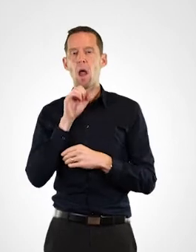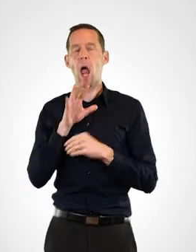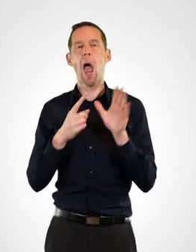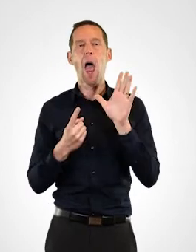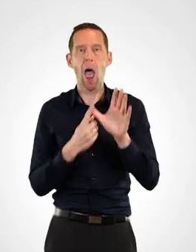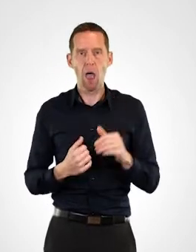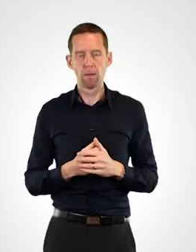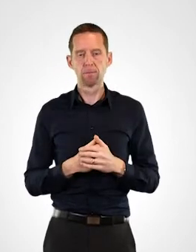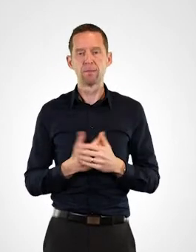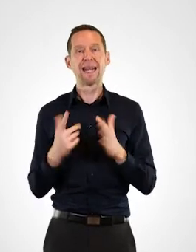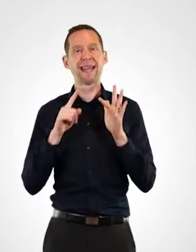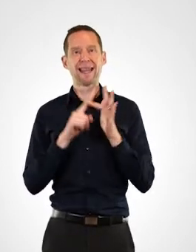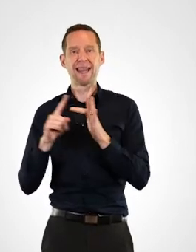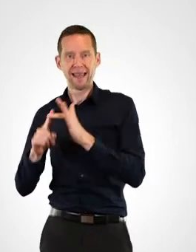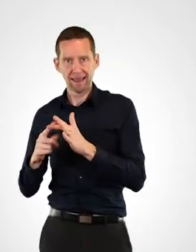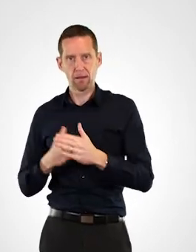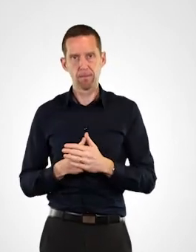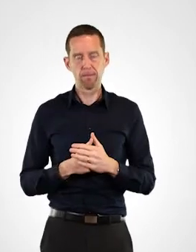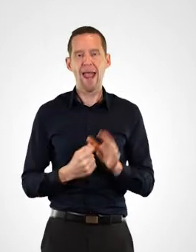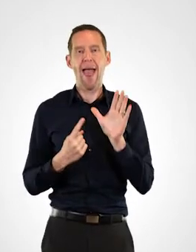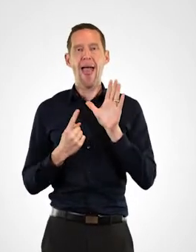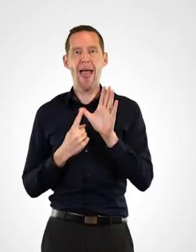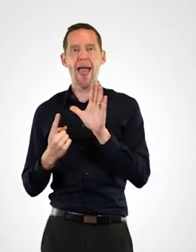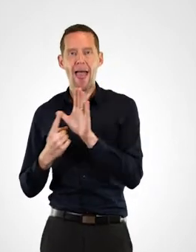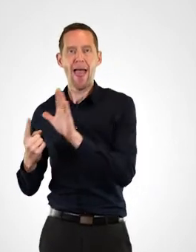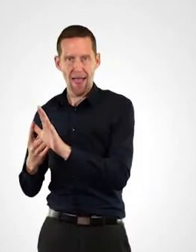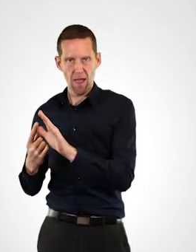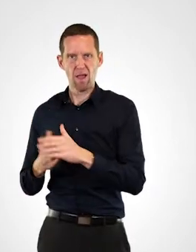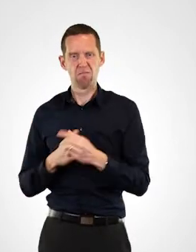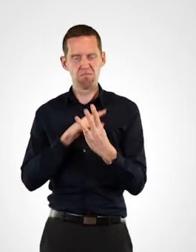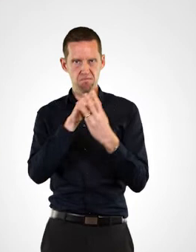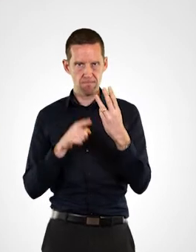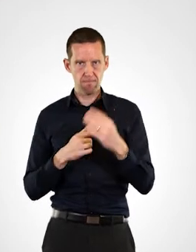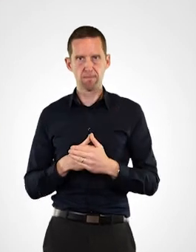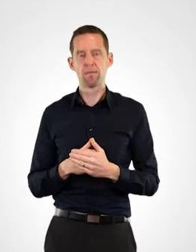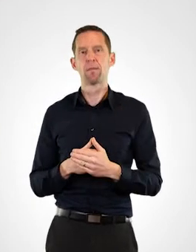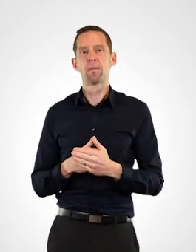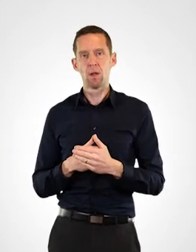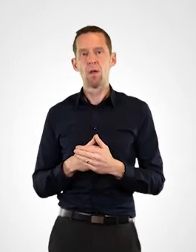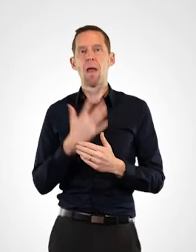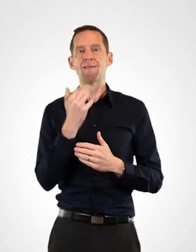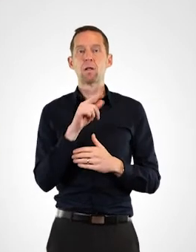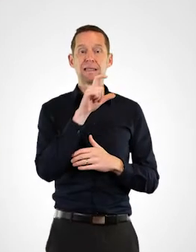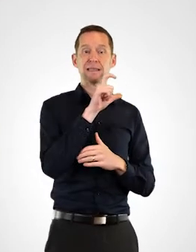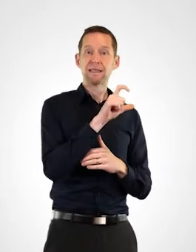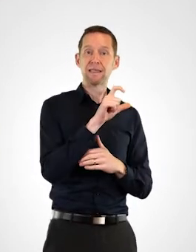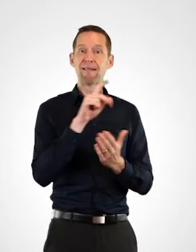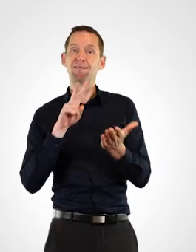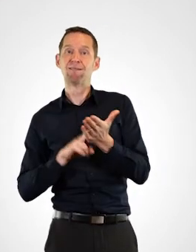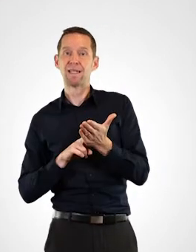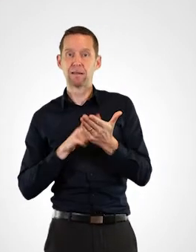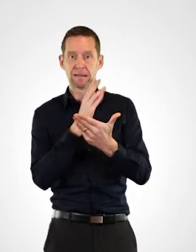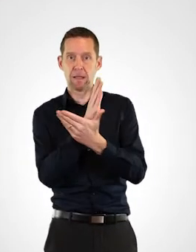Those would be "a" "ee ee" and "a a a" and then we have CV syllables